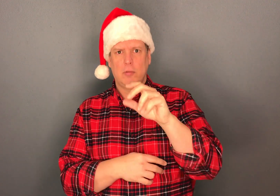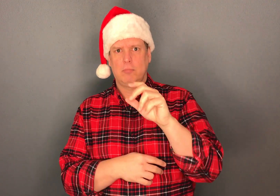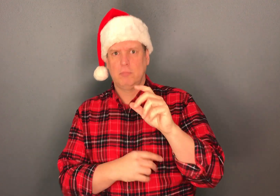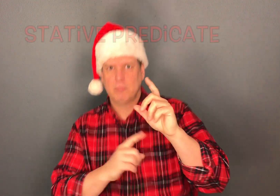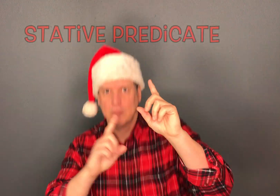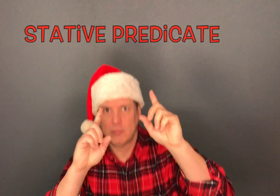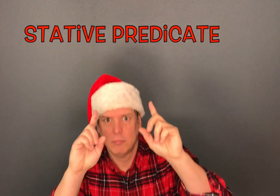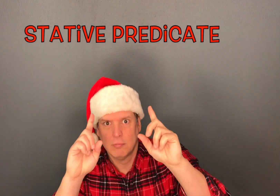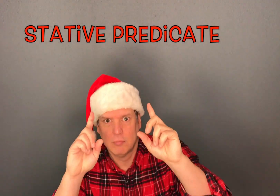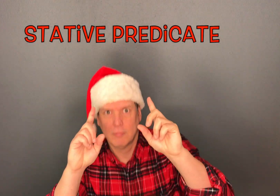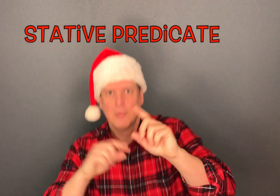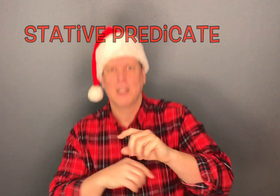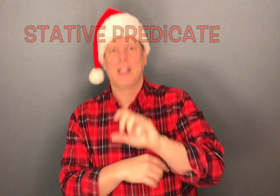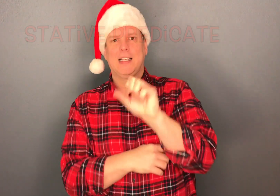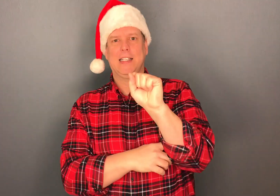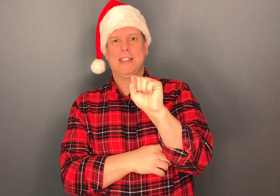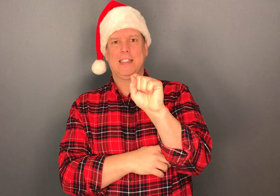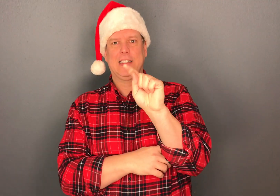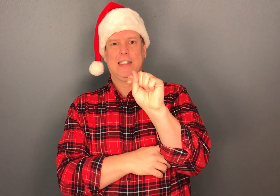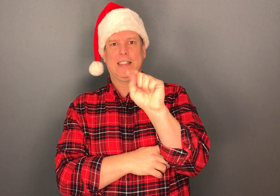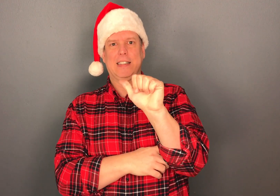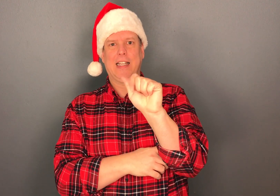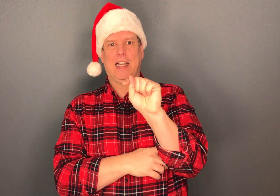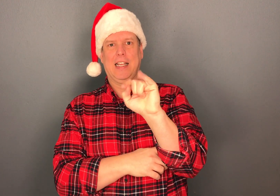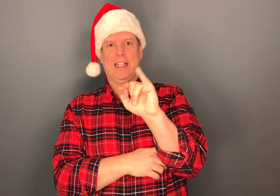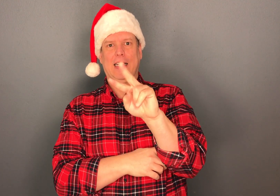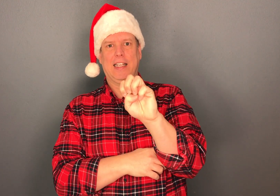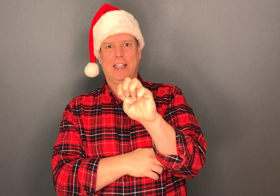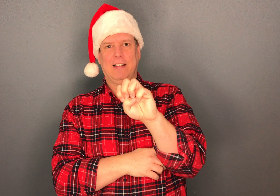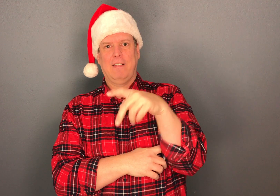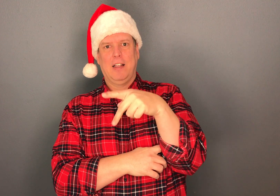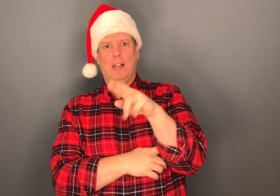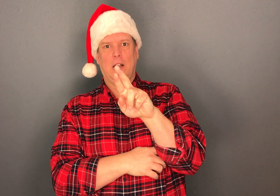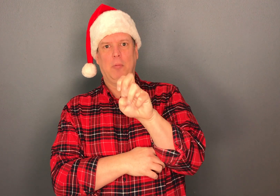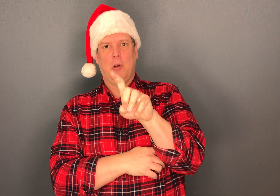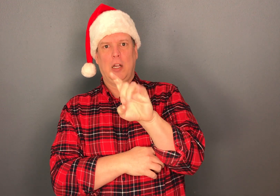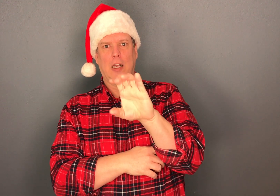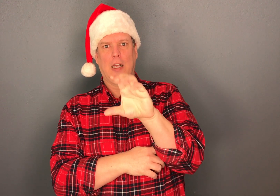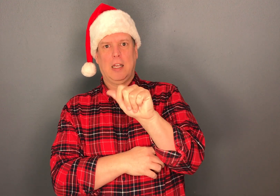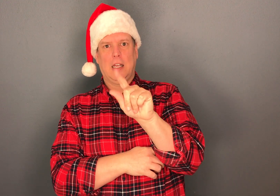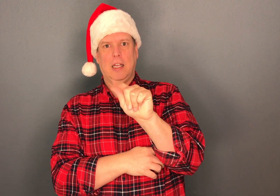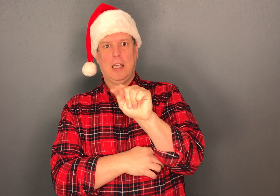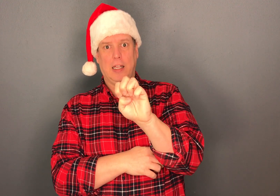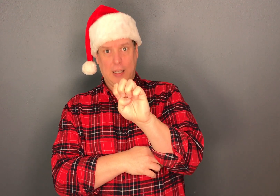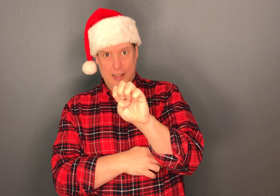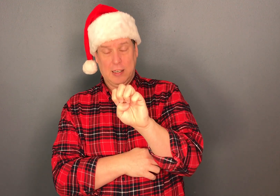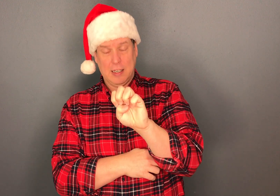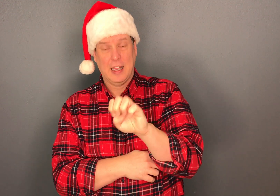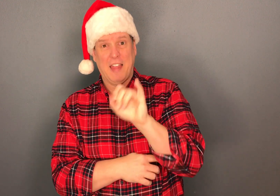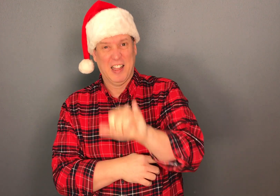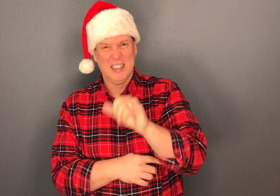concept called the stative predicate